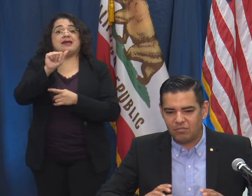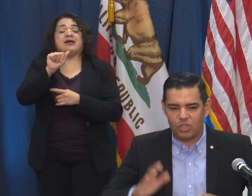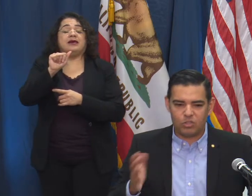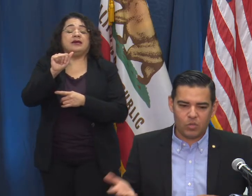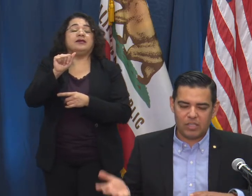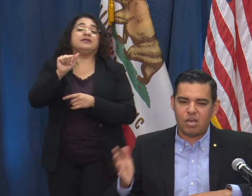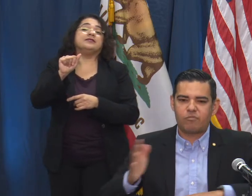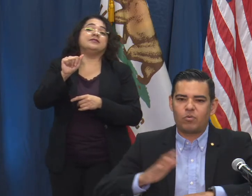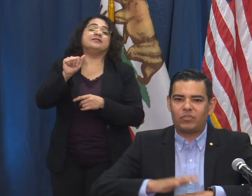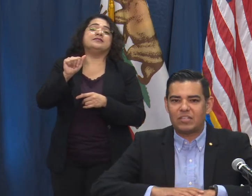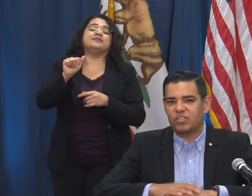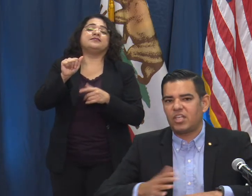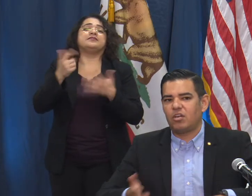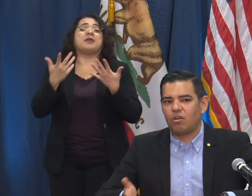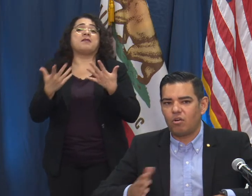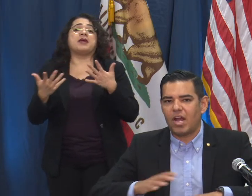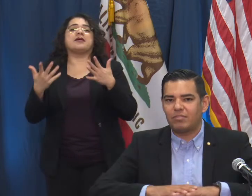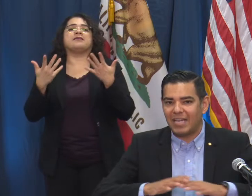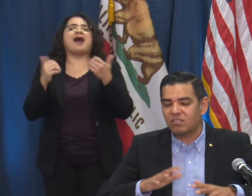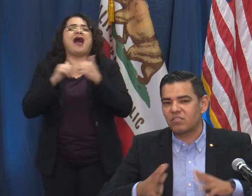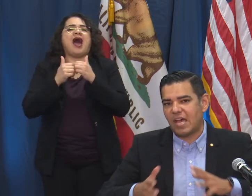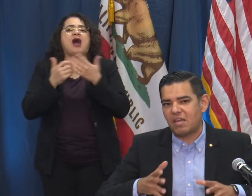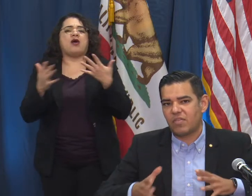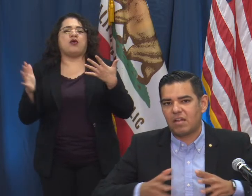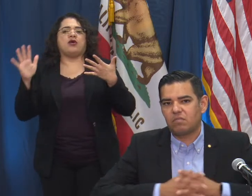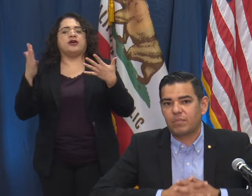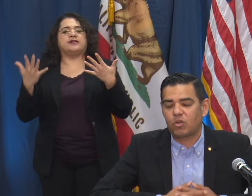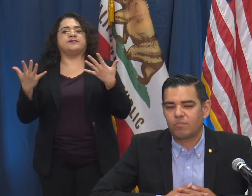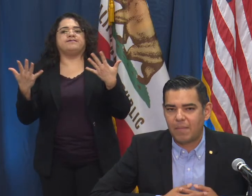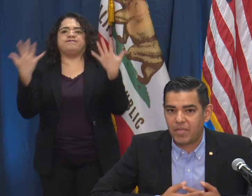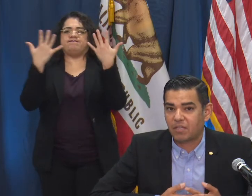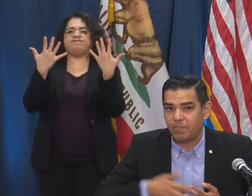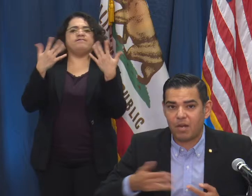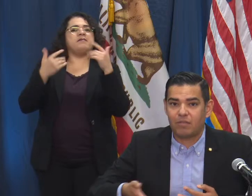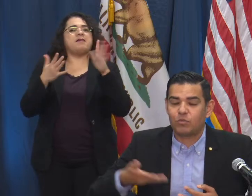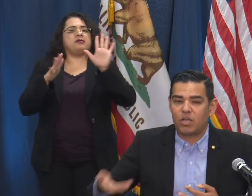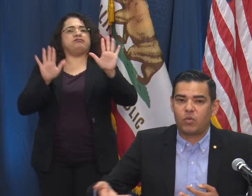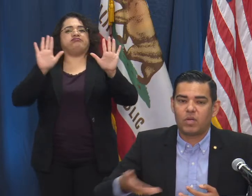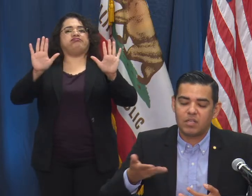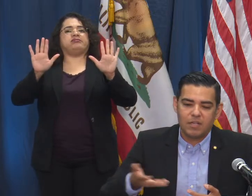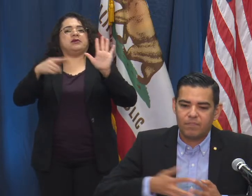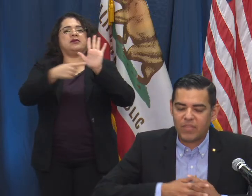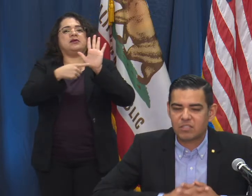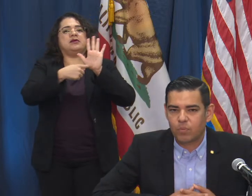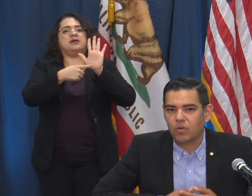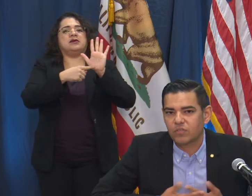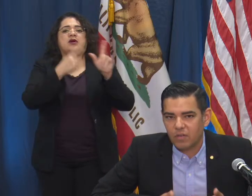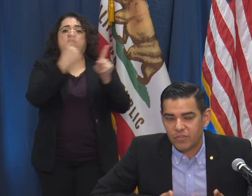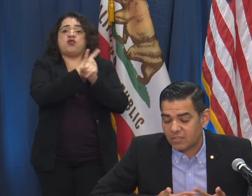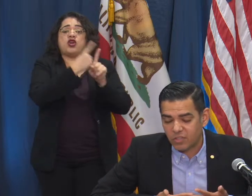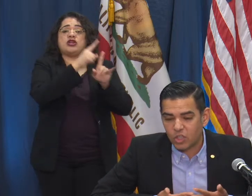you know do a lay over with density or how dense that zip code might be comparative to another one that's important. So I think that's a good